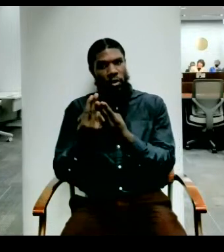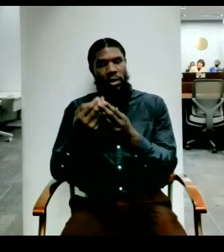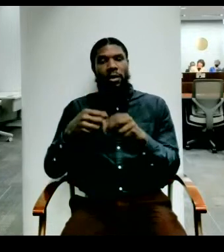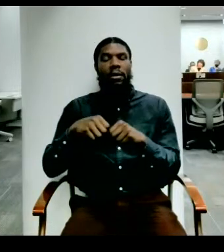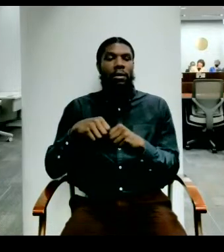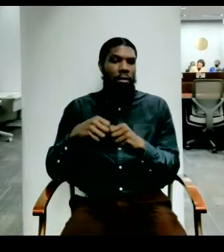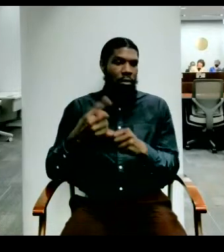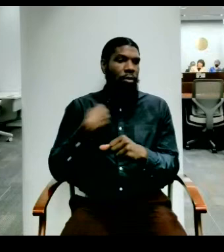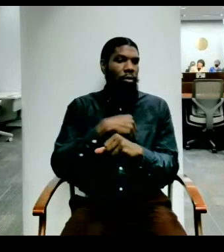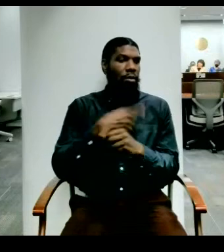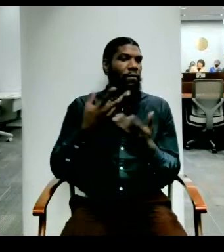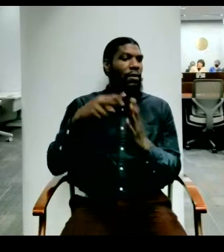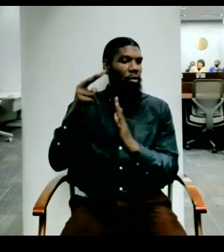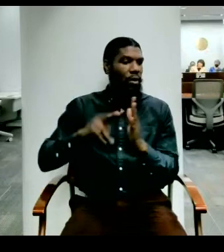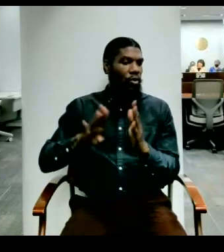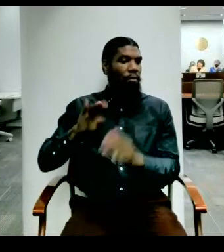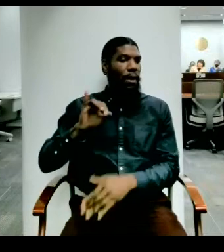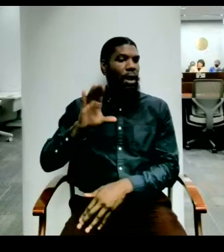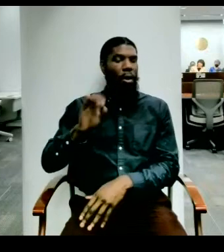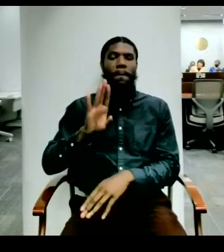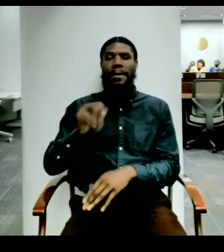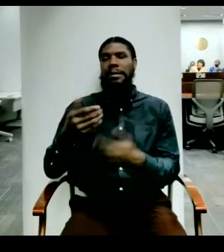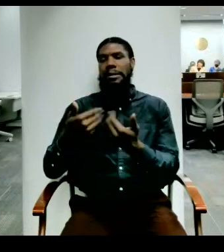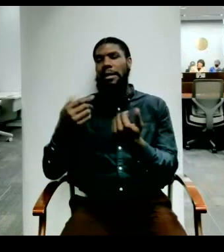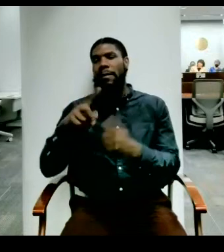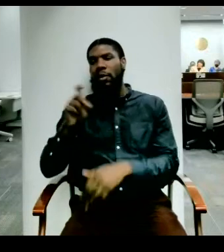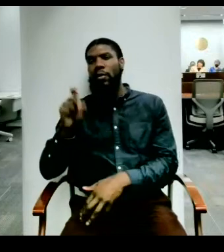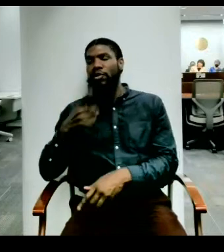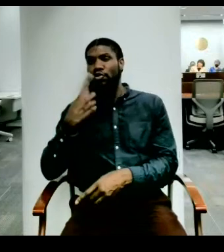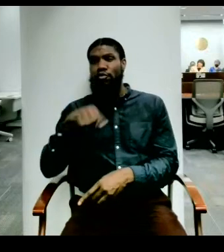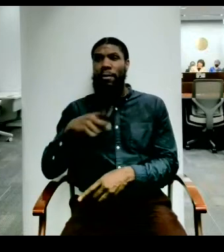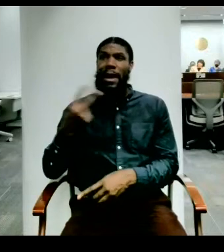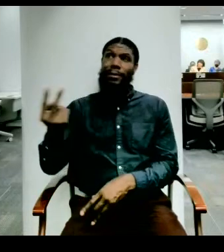we read in your bio. I have a question for you if you can go back in time a little bit with all of